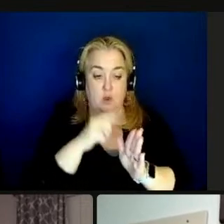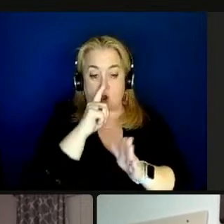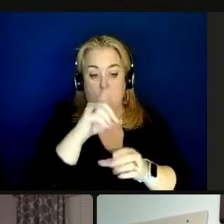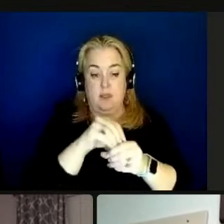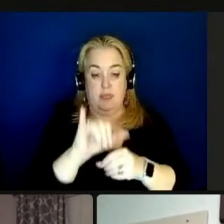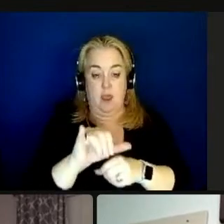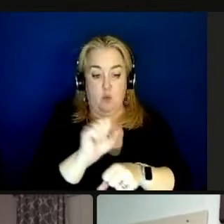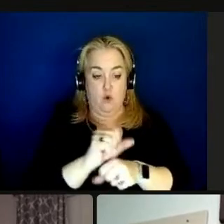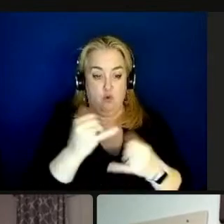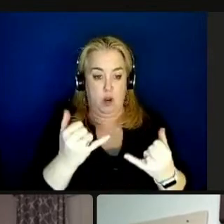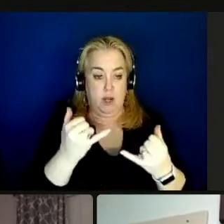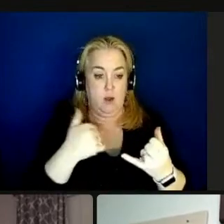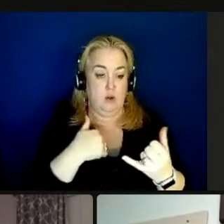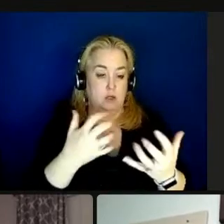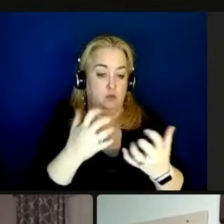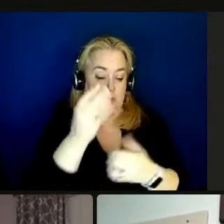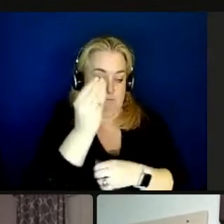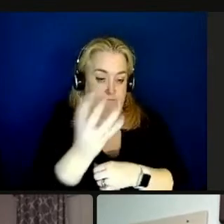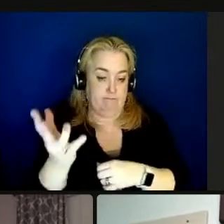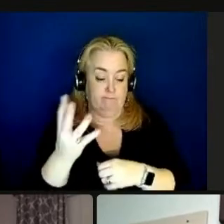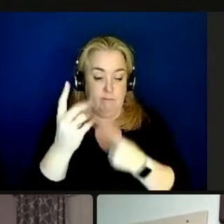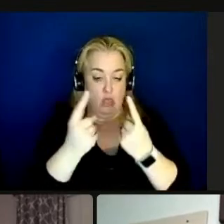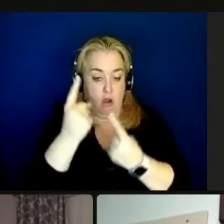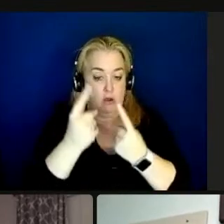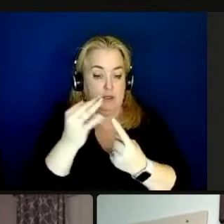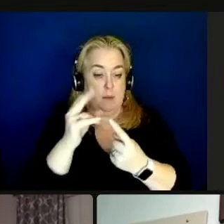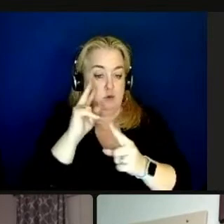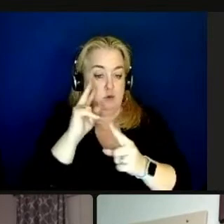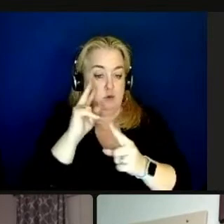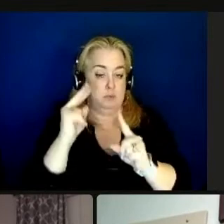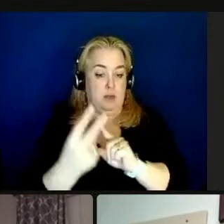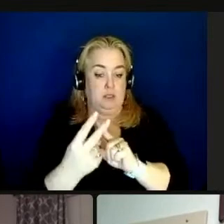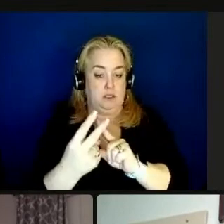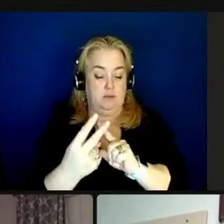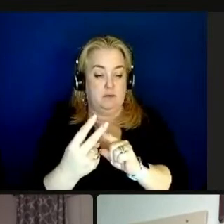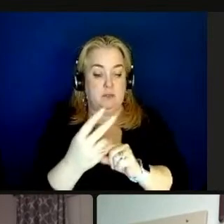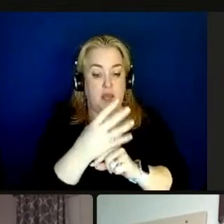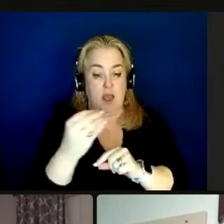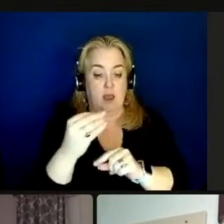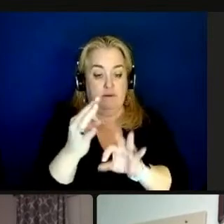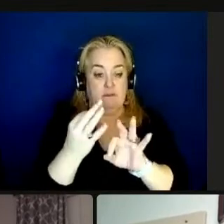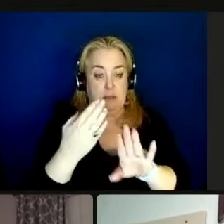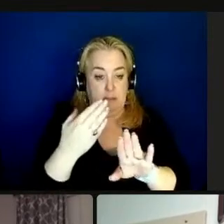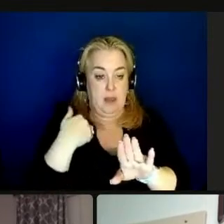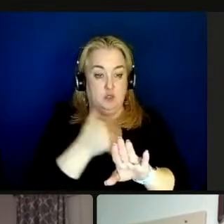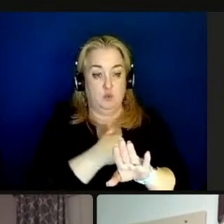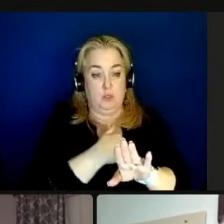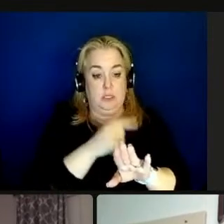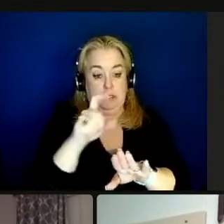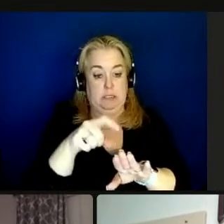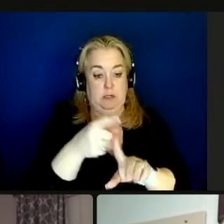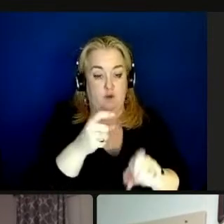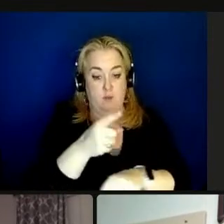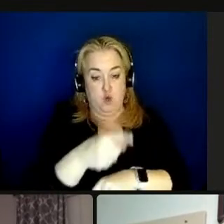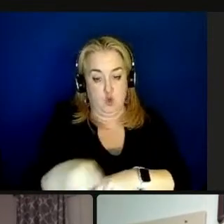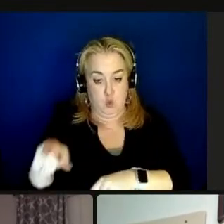DISCUSSIONS WITH THE LEADERSHIP TEAM ABOUT BUDGET DEVELOPMENT.